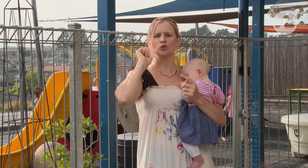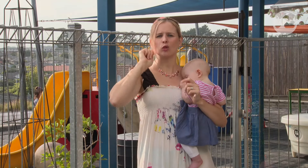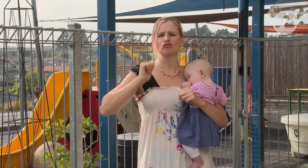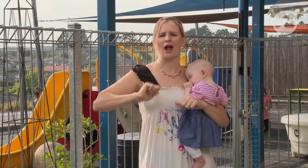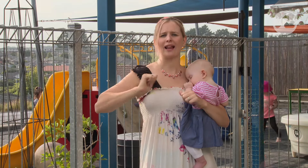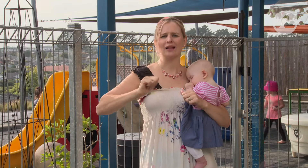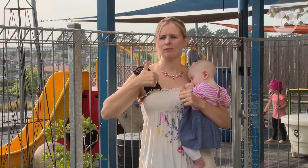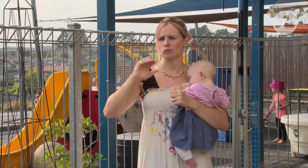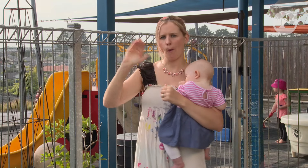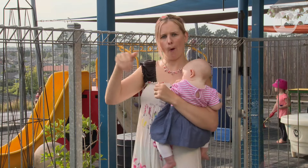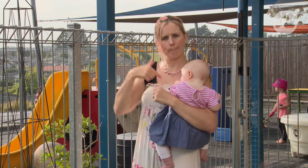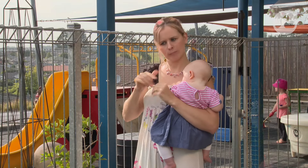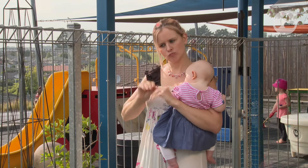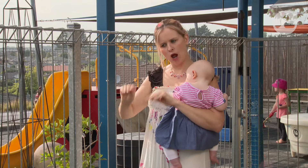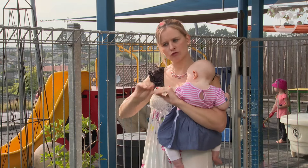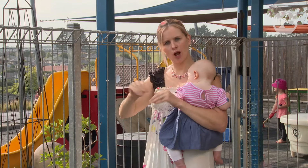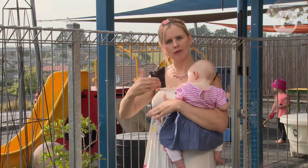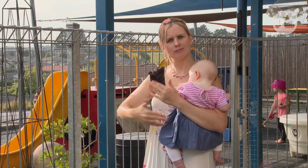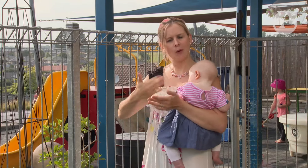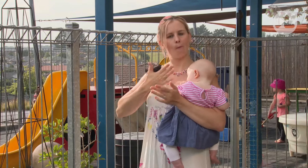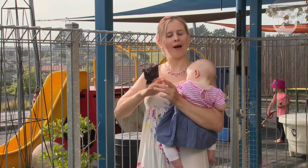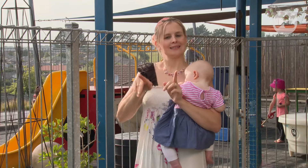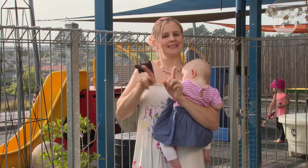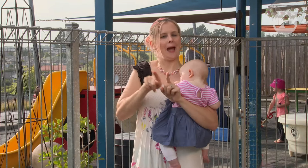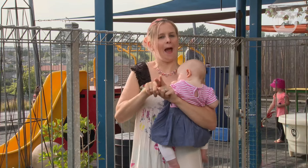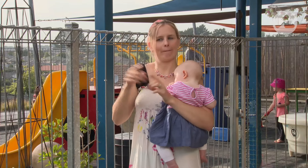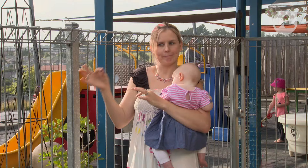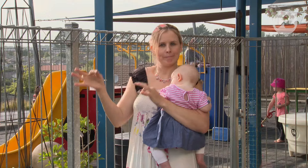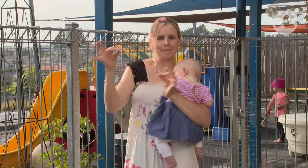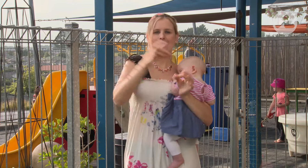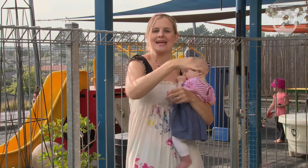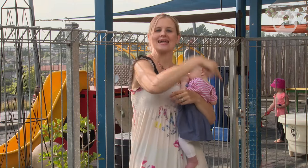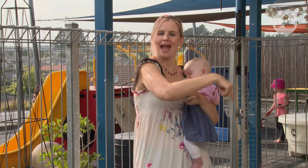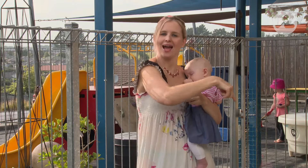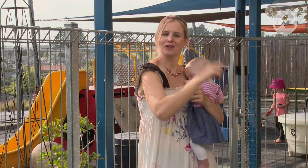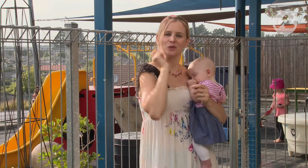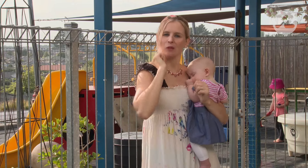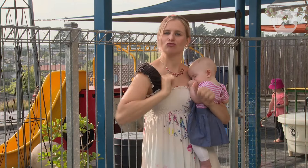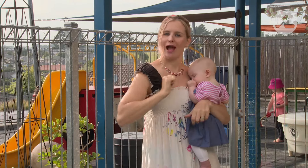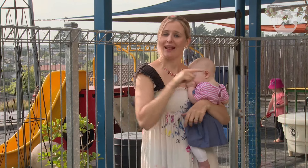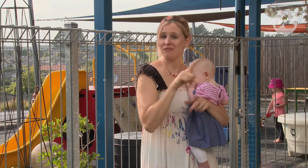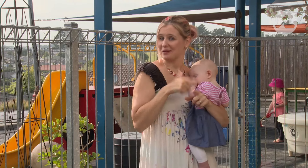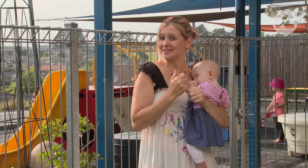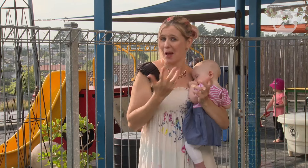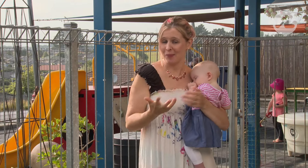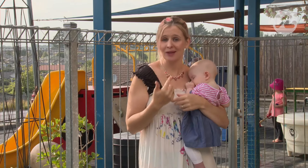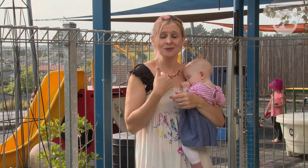So I asked about toilet training because at home we're trying to get toilet trained... so we thought we'd try and keep it the same here as well.